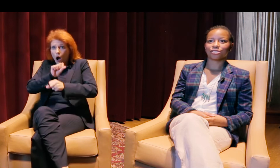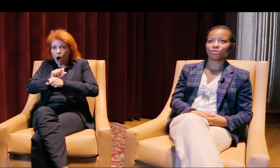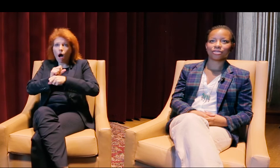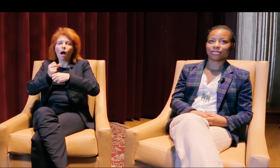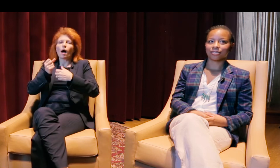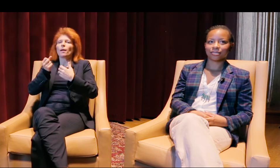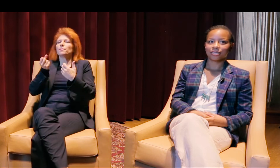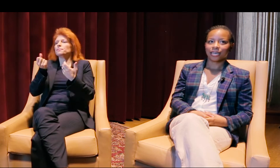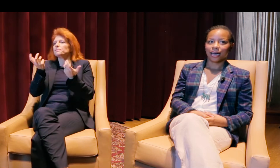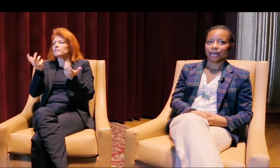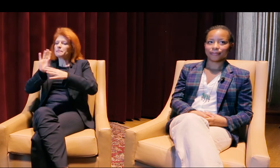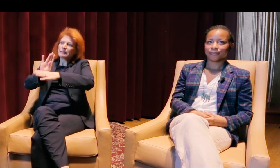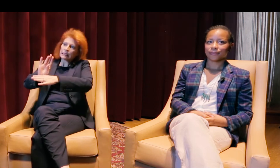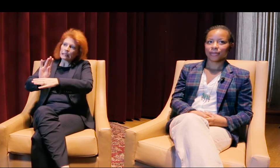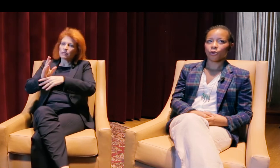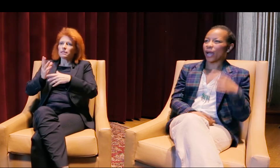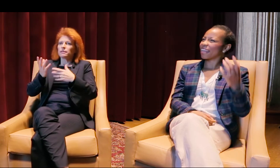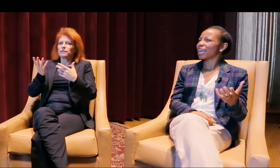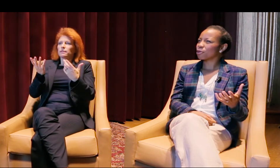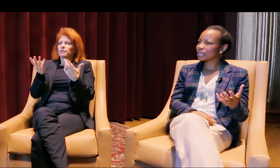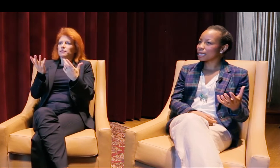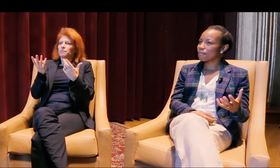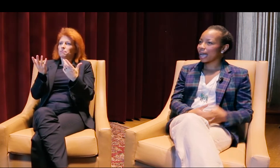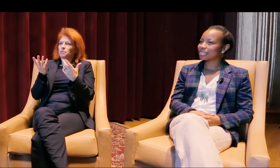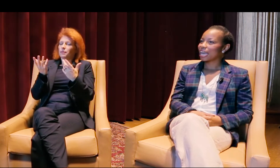the actual way that I'm going to impact, I don't know